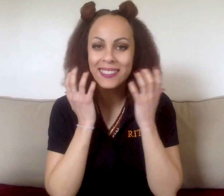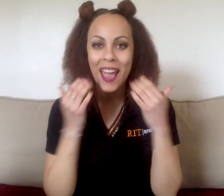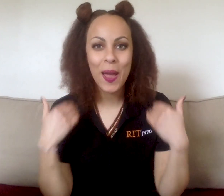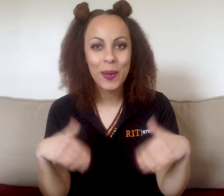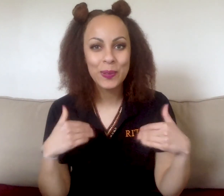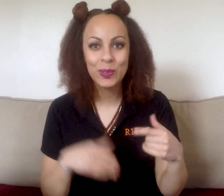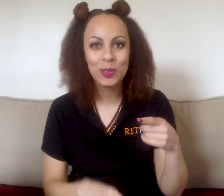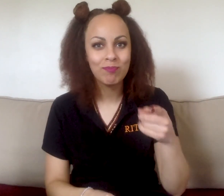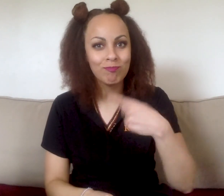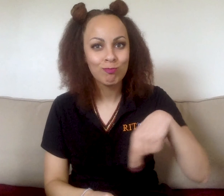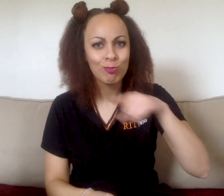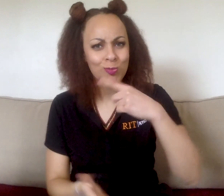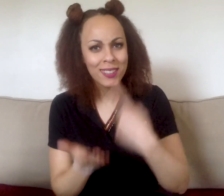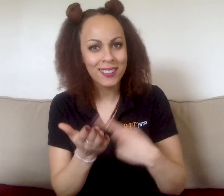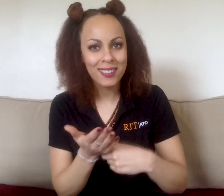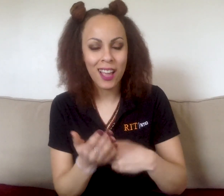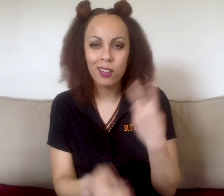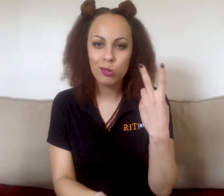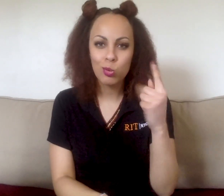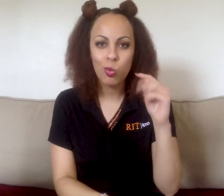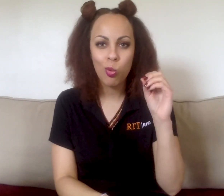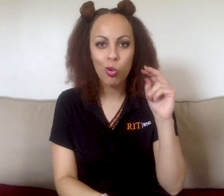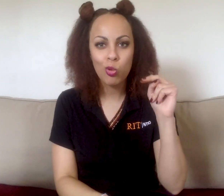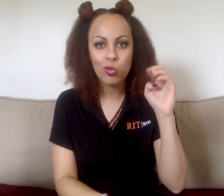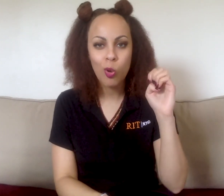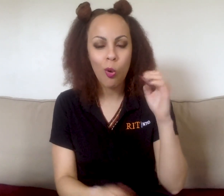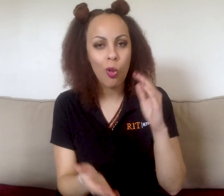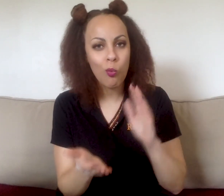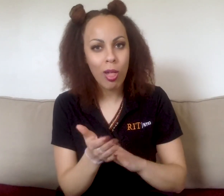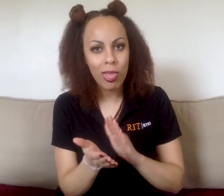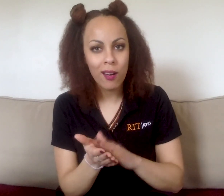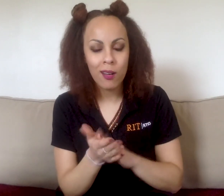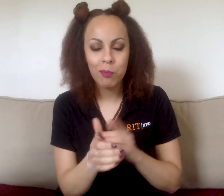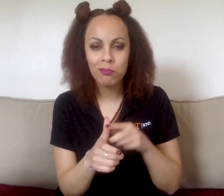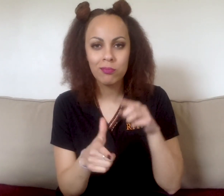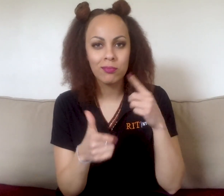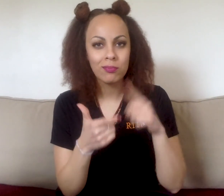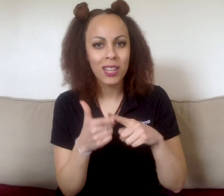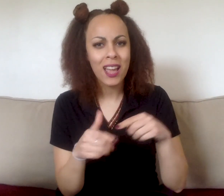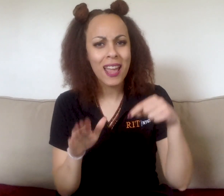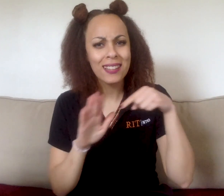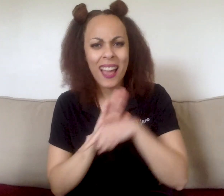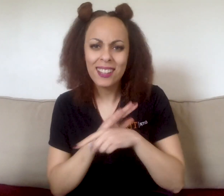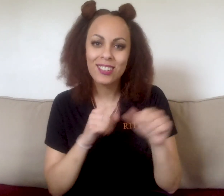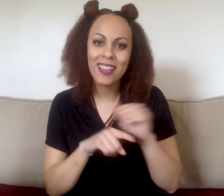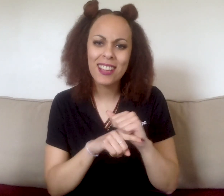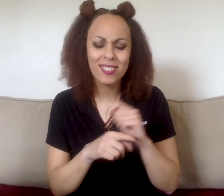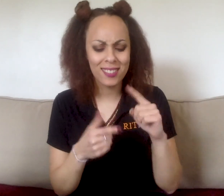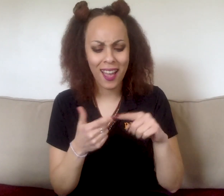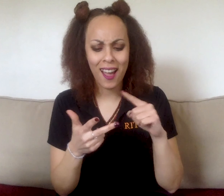Amazing! We've covered two tone rhythm,